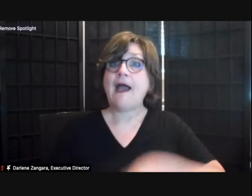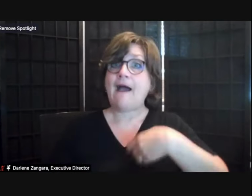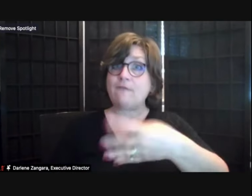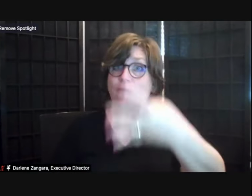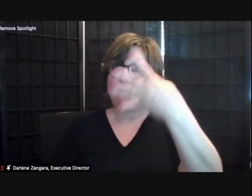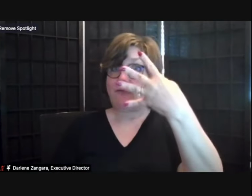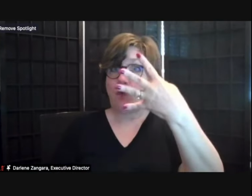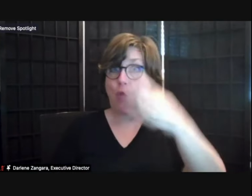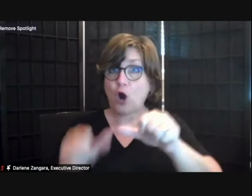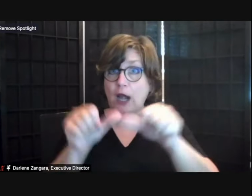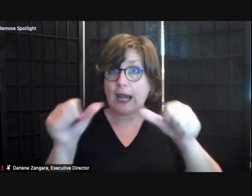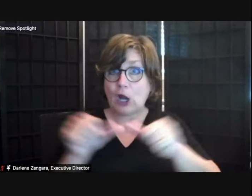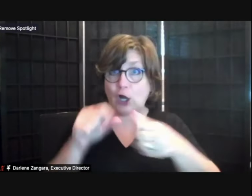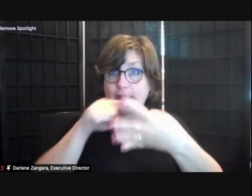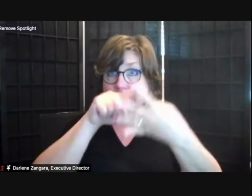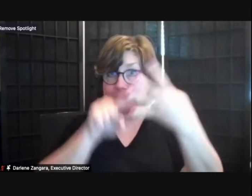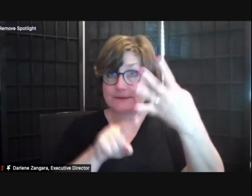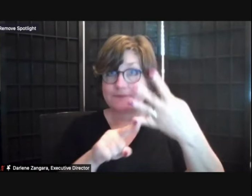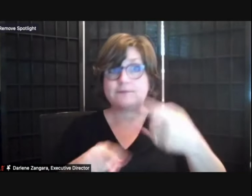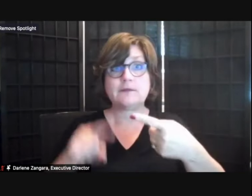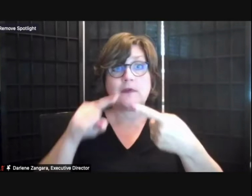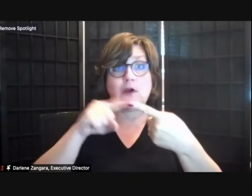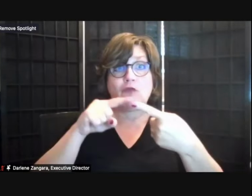This has four areas to work on.